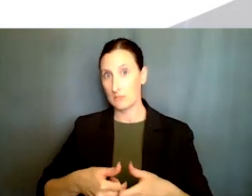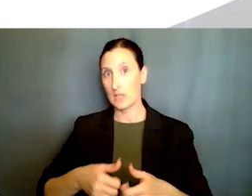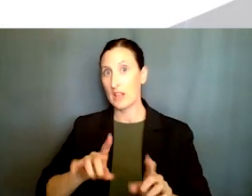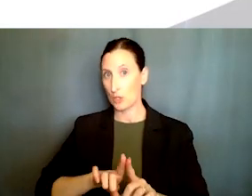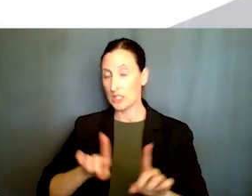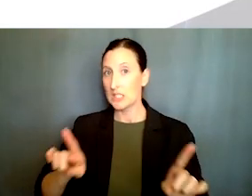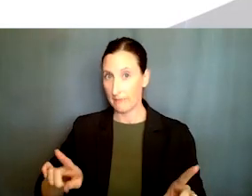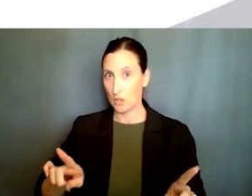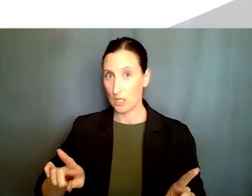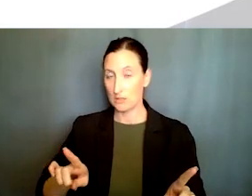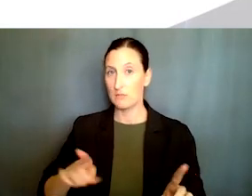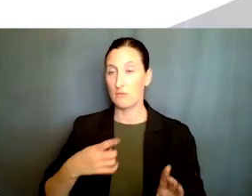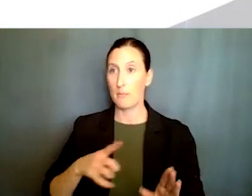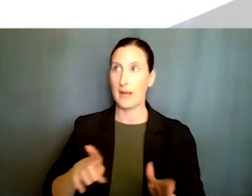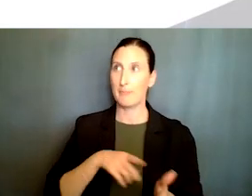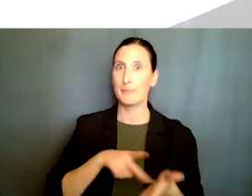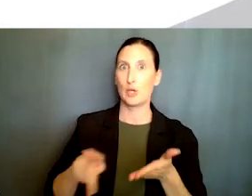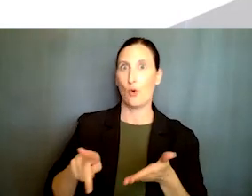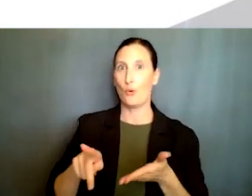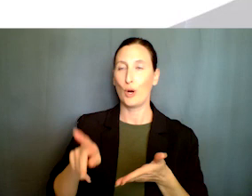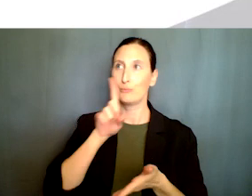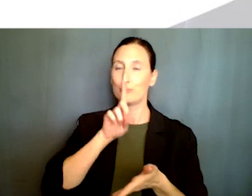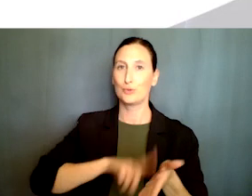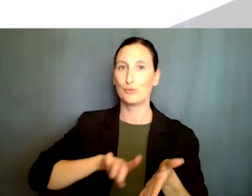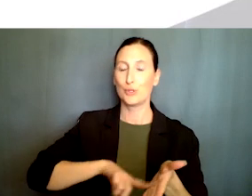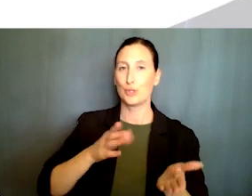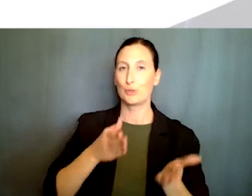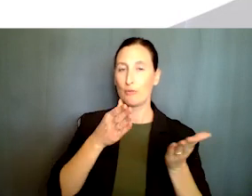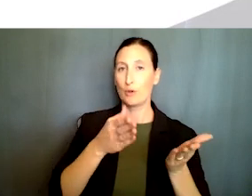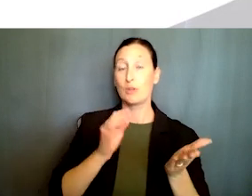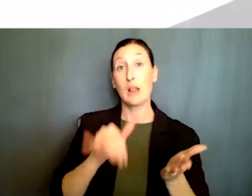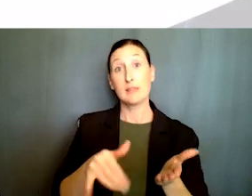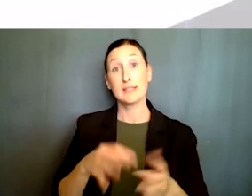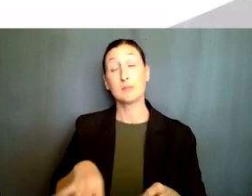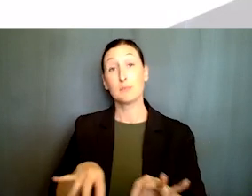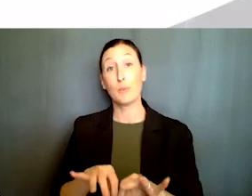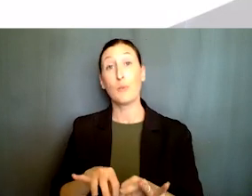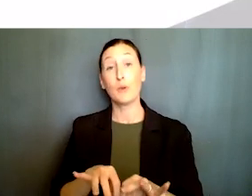than a pure research proposal. The educational component is important, and the education component